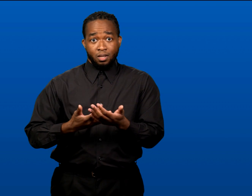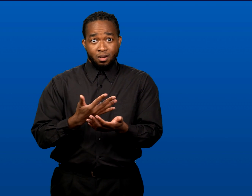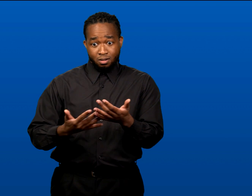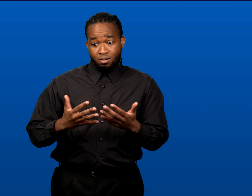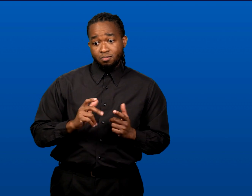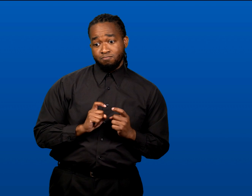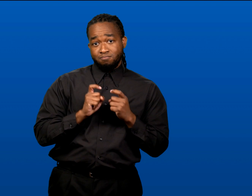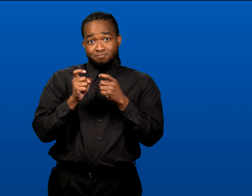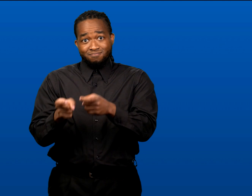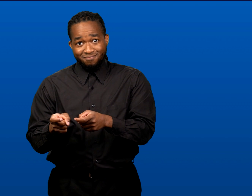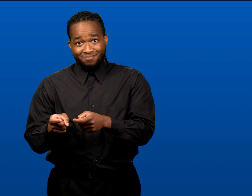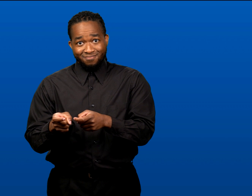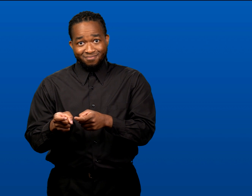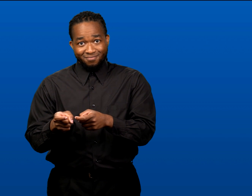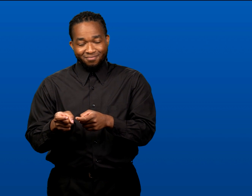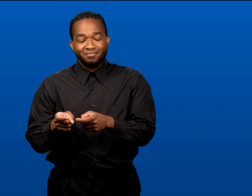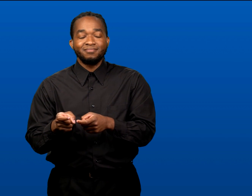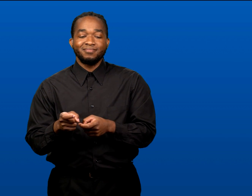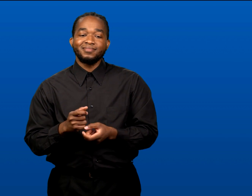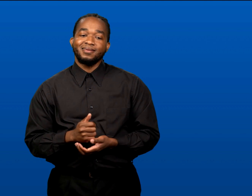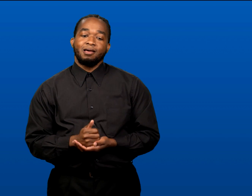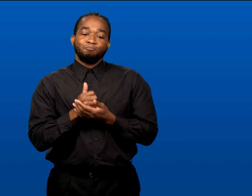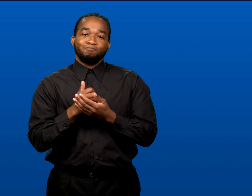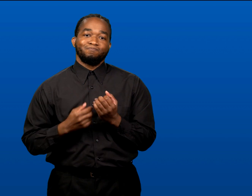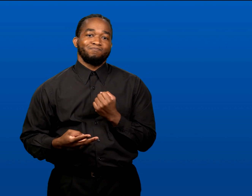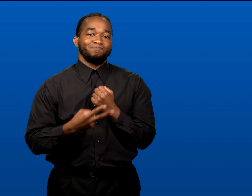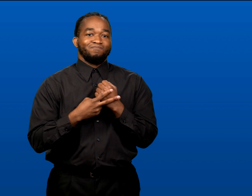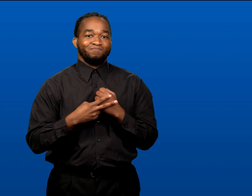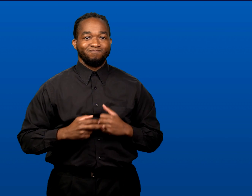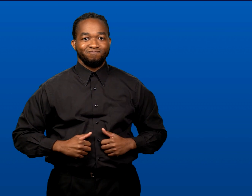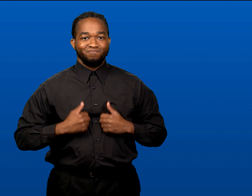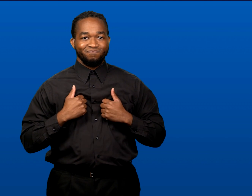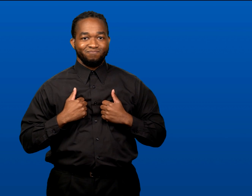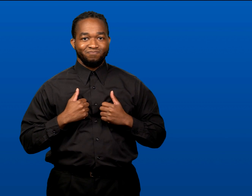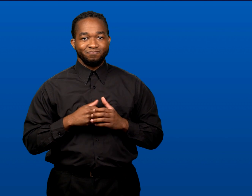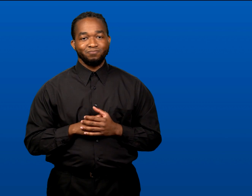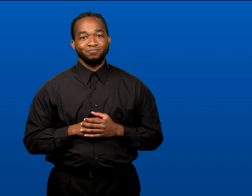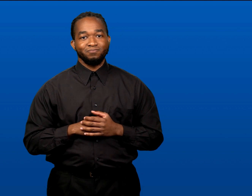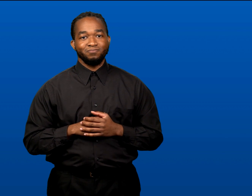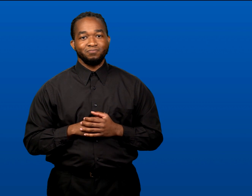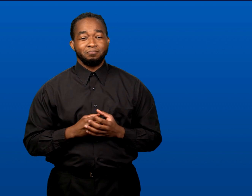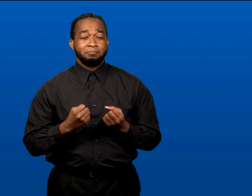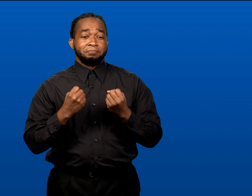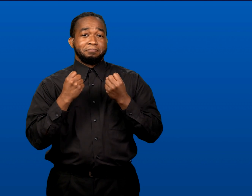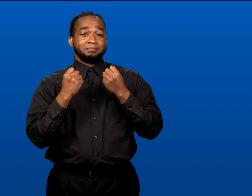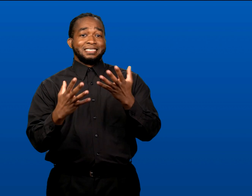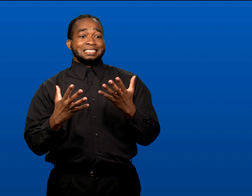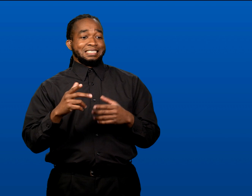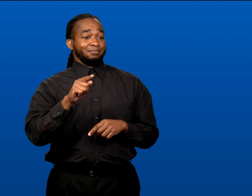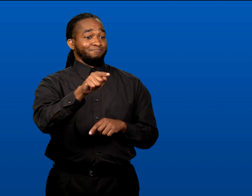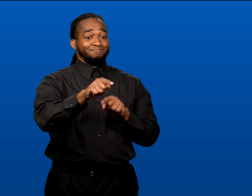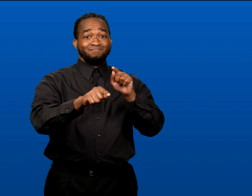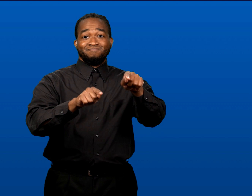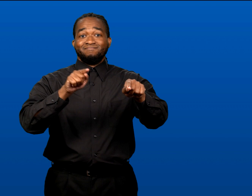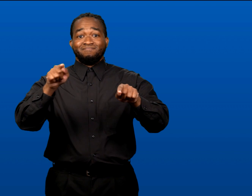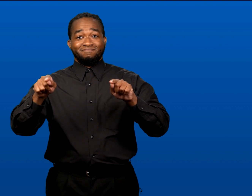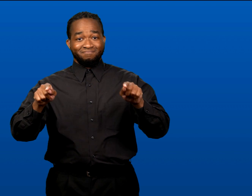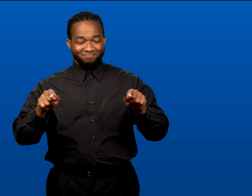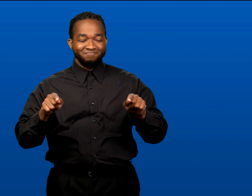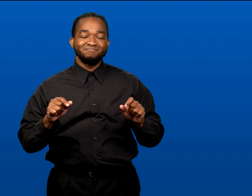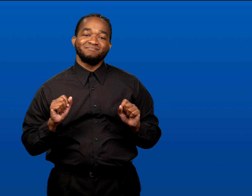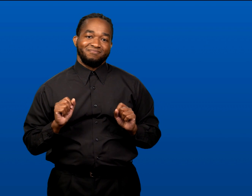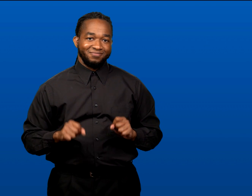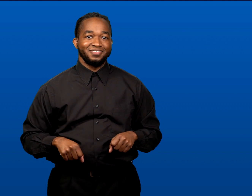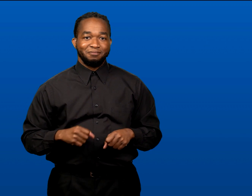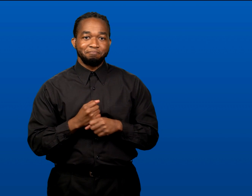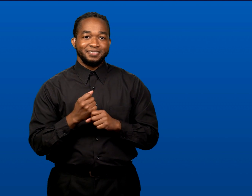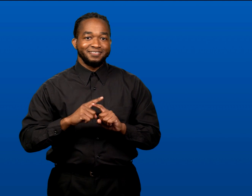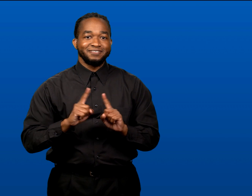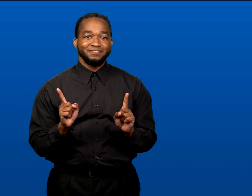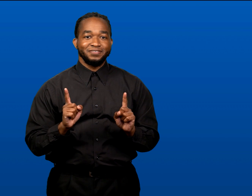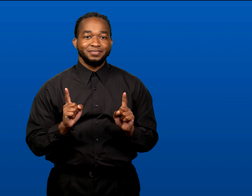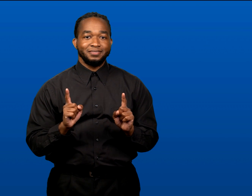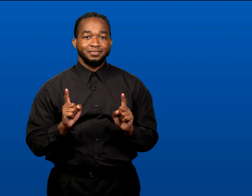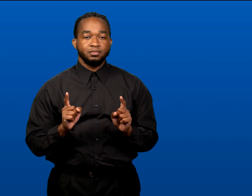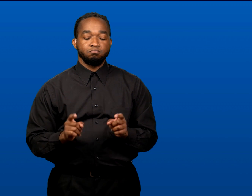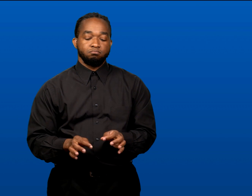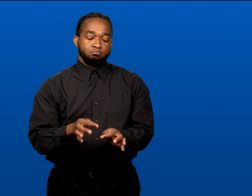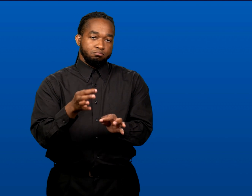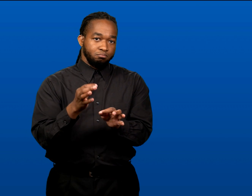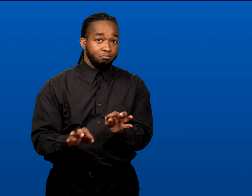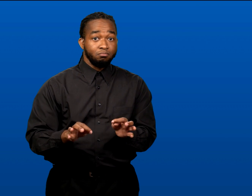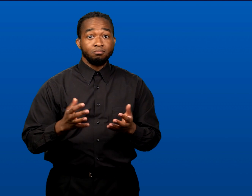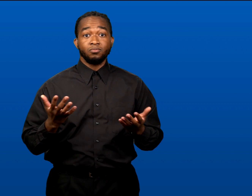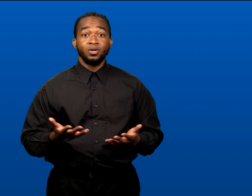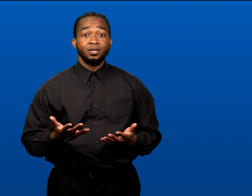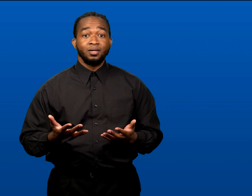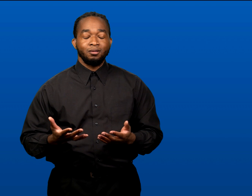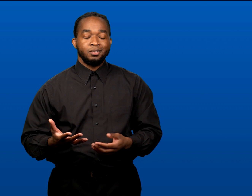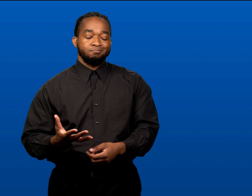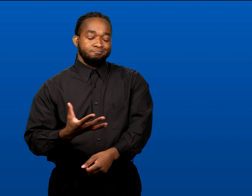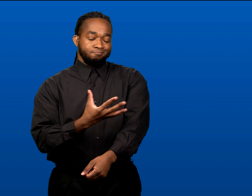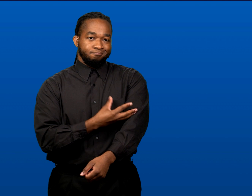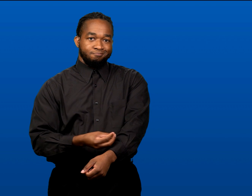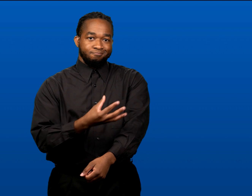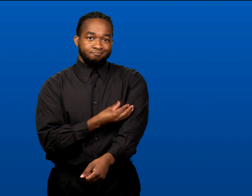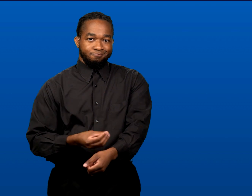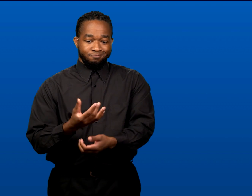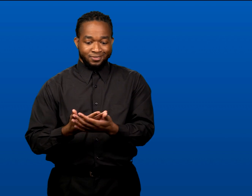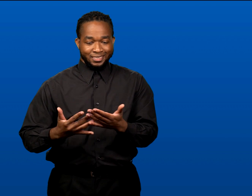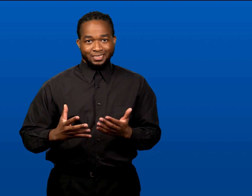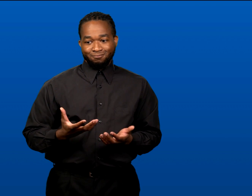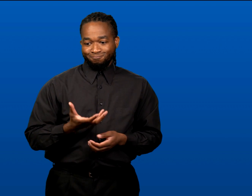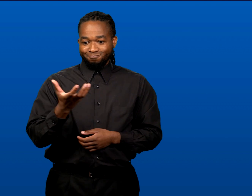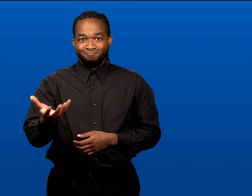blood saves lives. Everyone can make a difference through a simple act of giving blood.